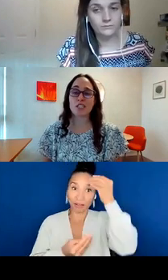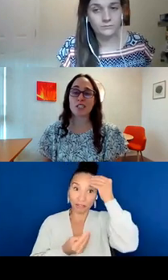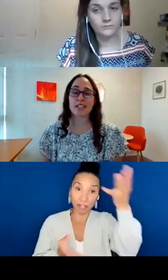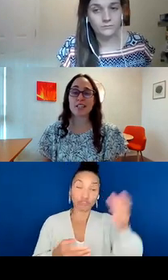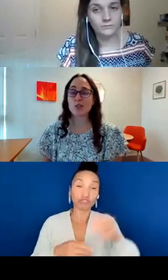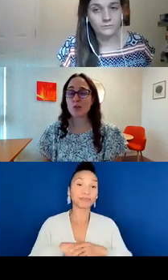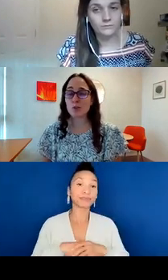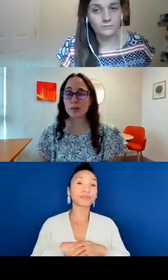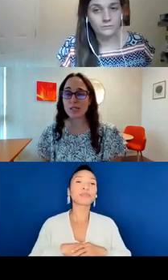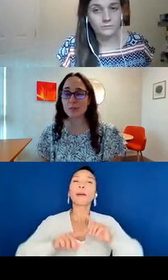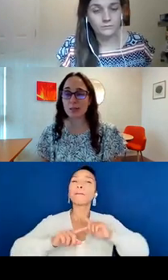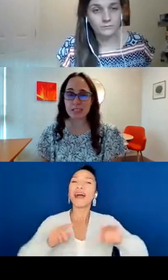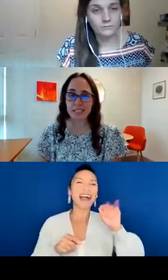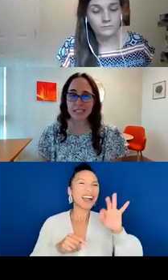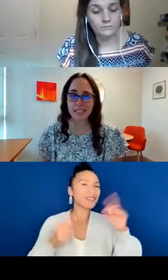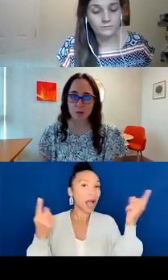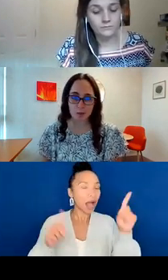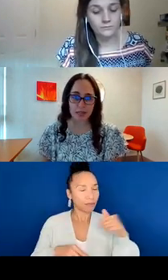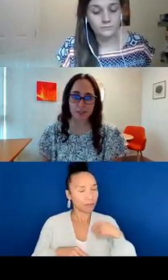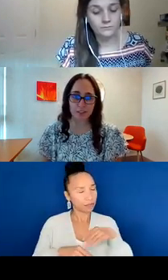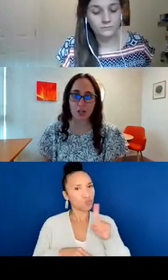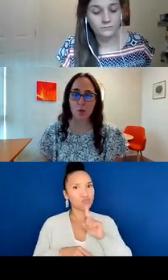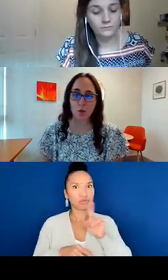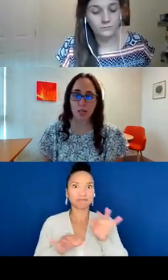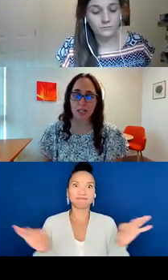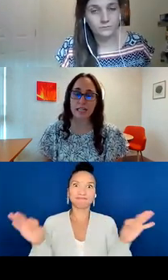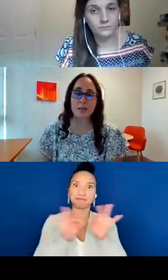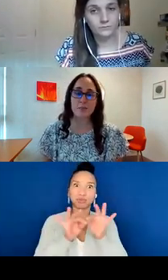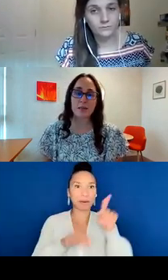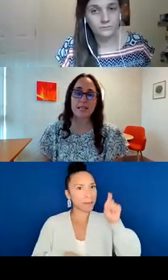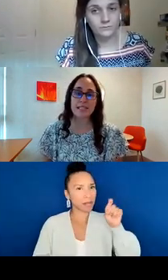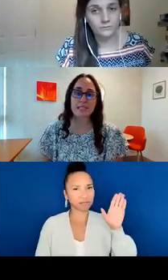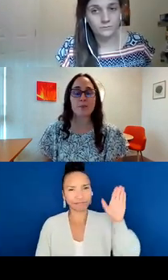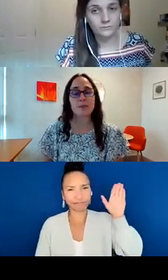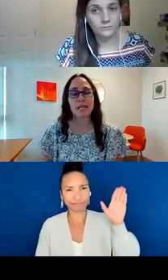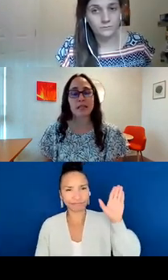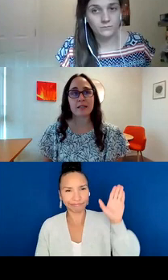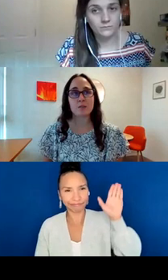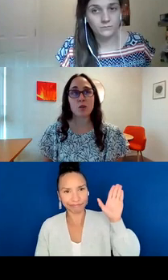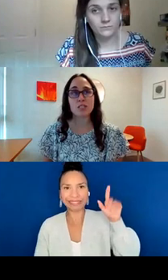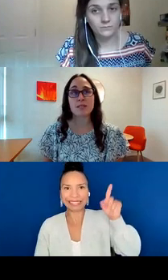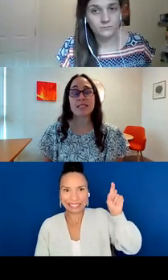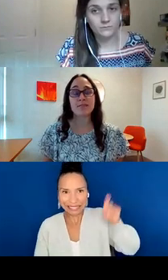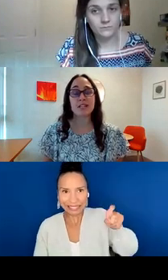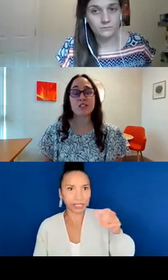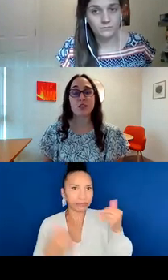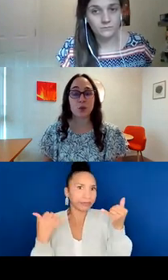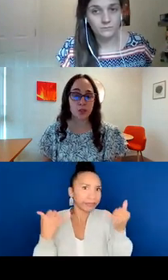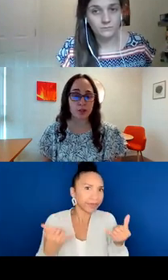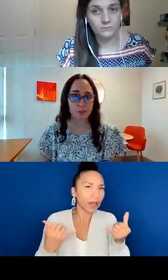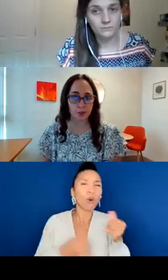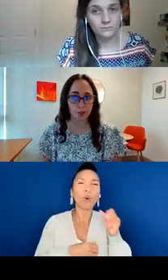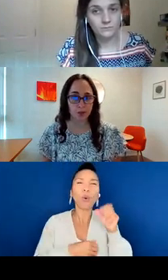have a question that's super pertinent to what we're covering or maybe it's something more specific to your grant